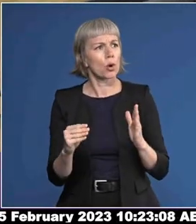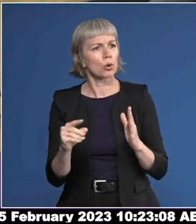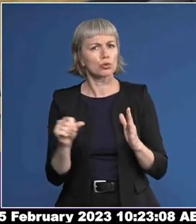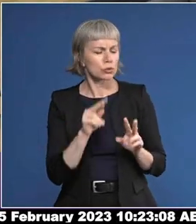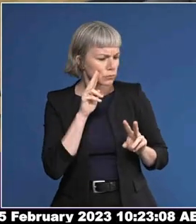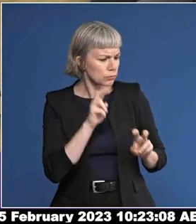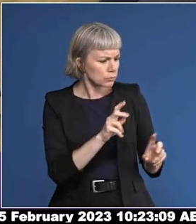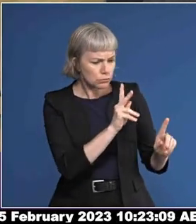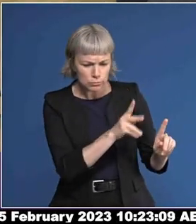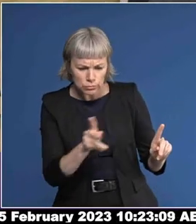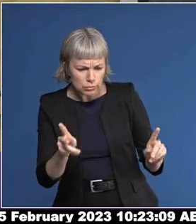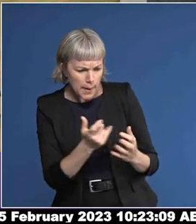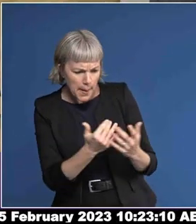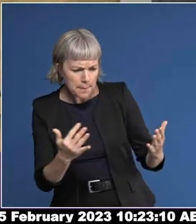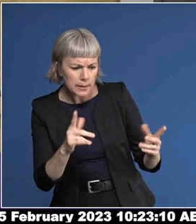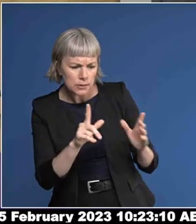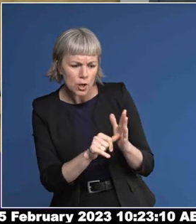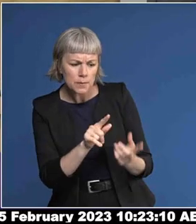in employing people with disability within your organisation?